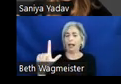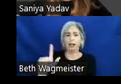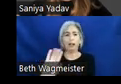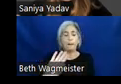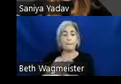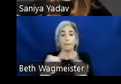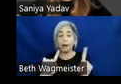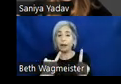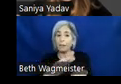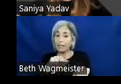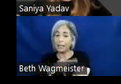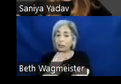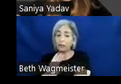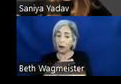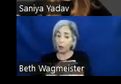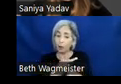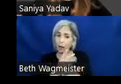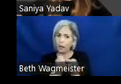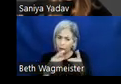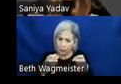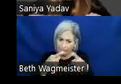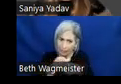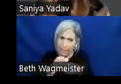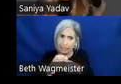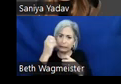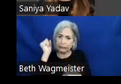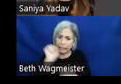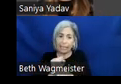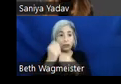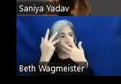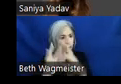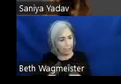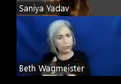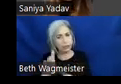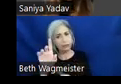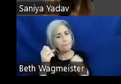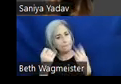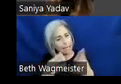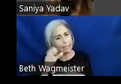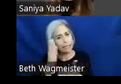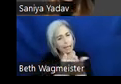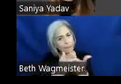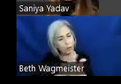which require complex tasks to be completed, many components were built from the ground up.